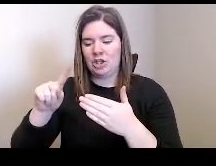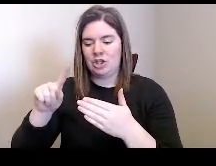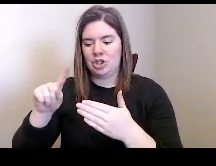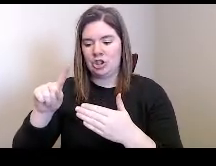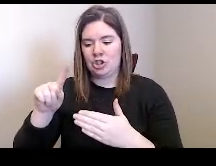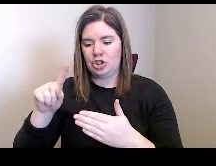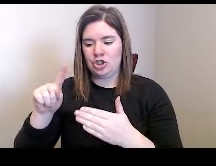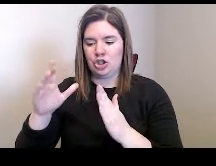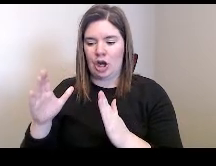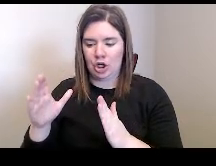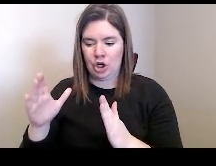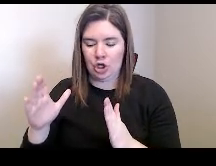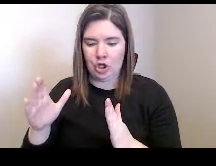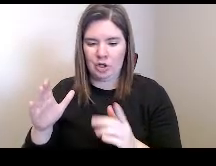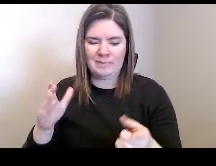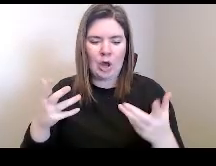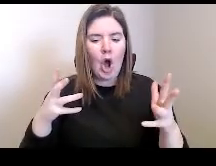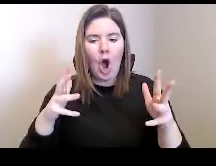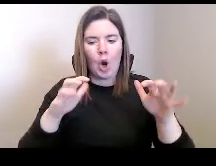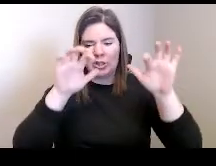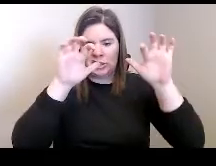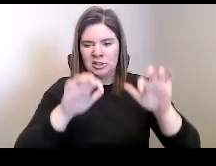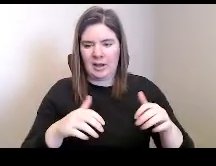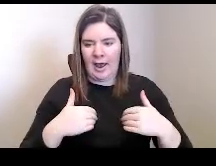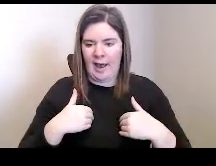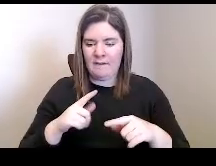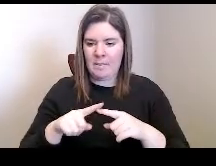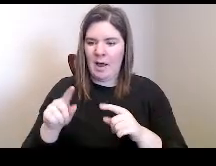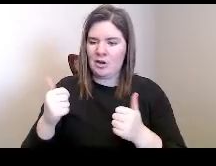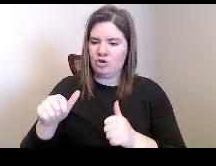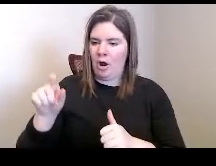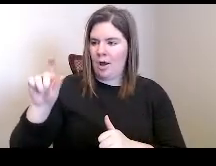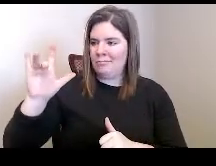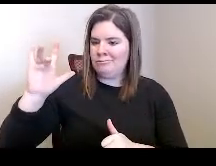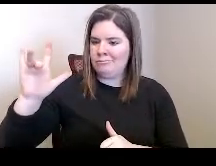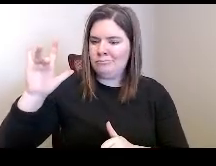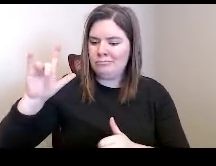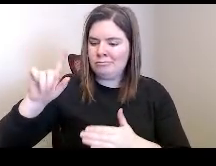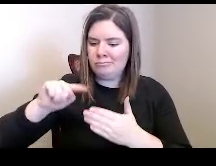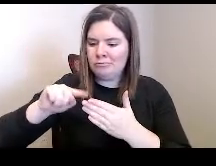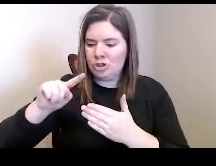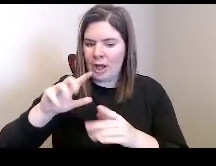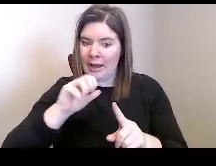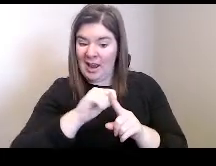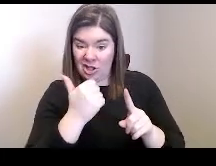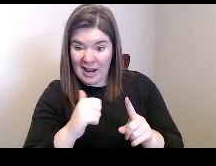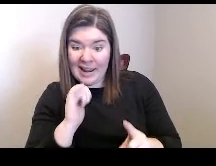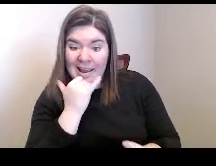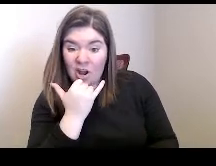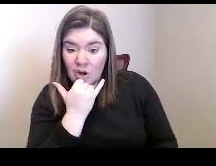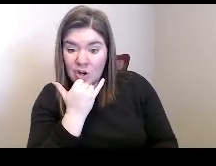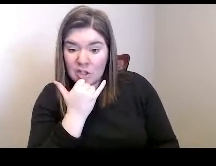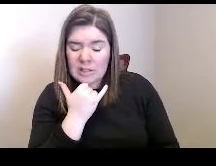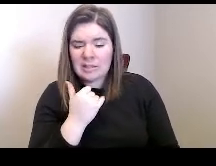we're going to see any errors that the accessibility checker finds. So, the way that you do that is-- there's a couple of ways, but the one that I like